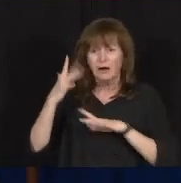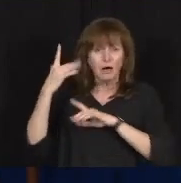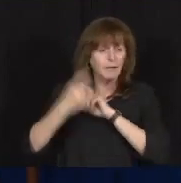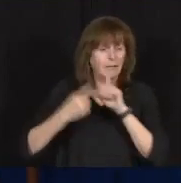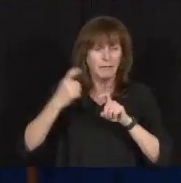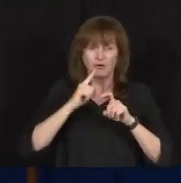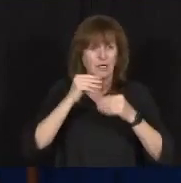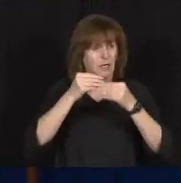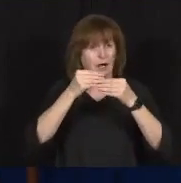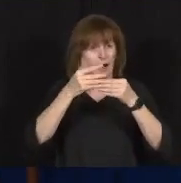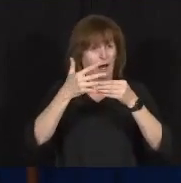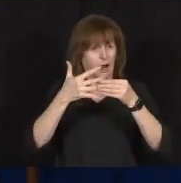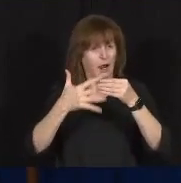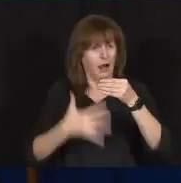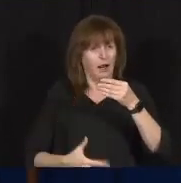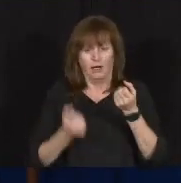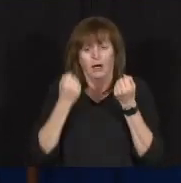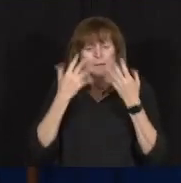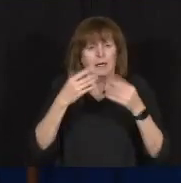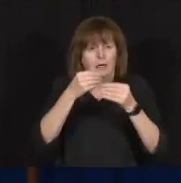his is the Ontario spirit.